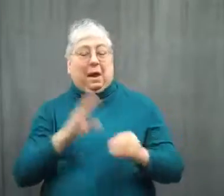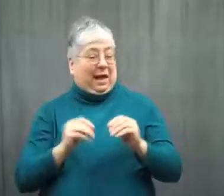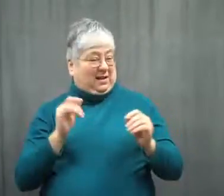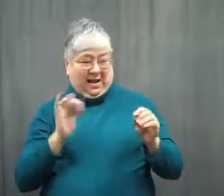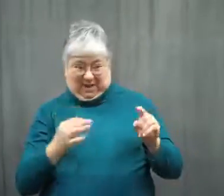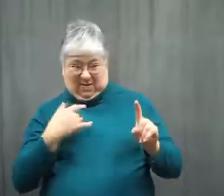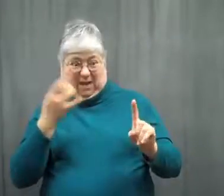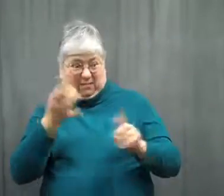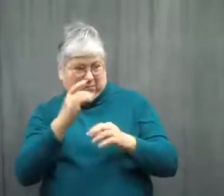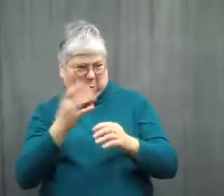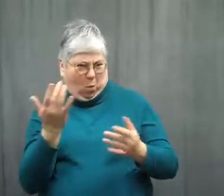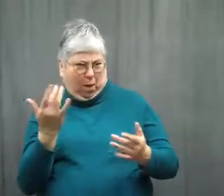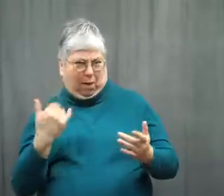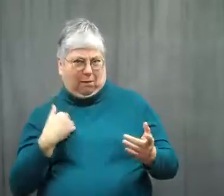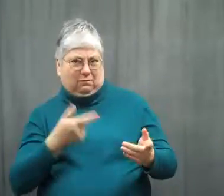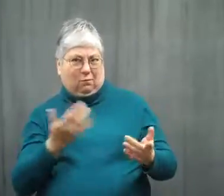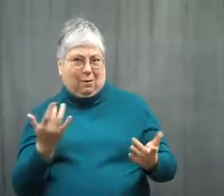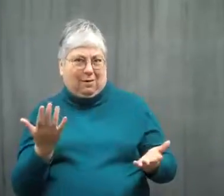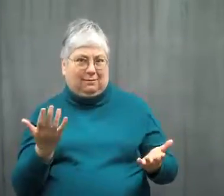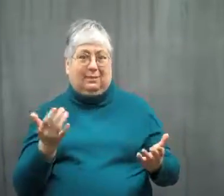If there are plaques, the doctor has to figure out why.